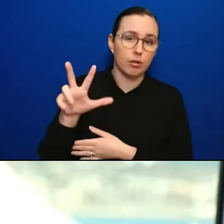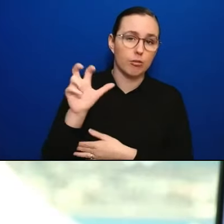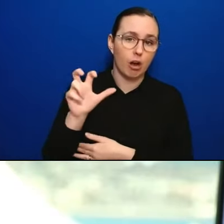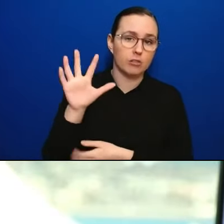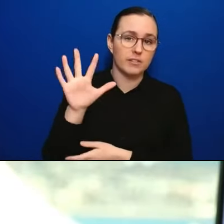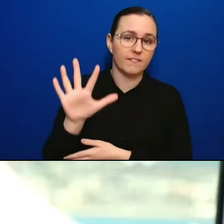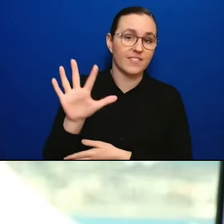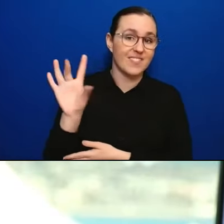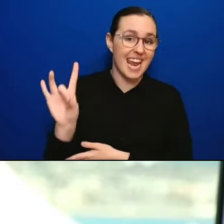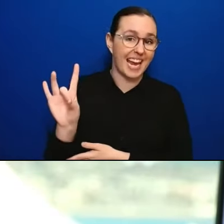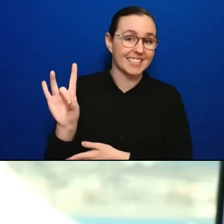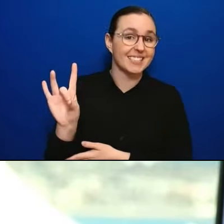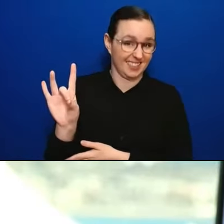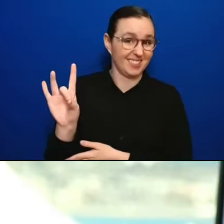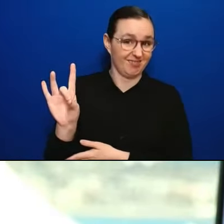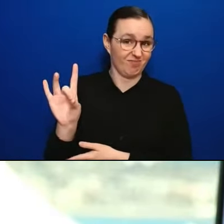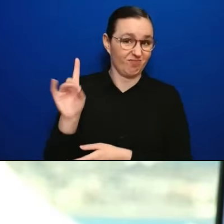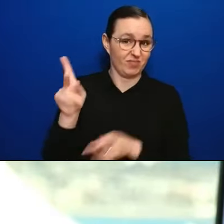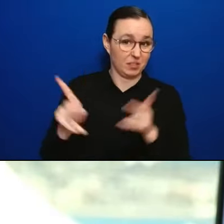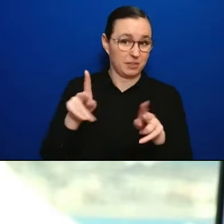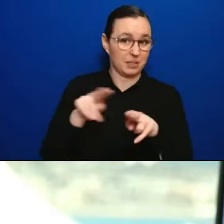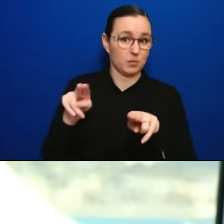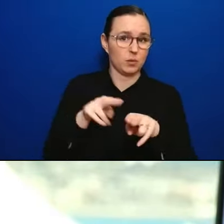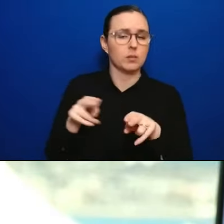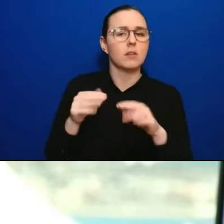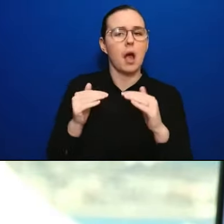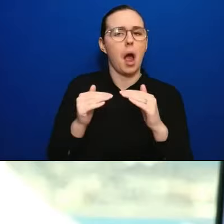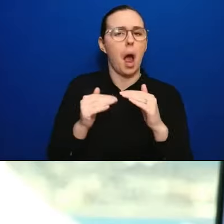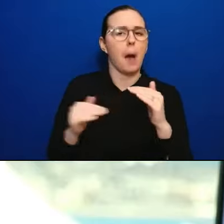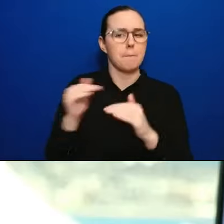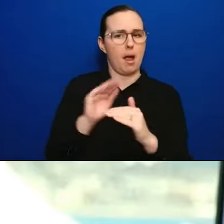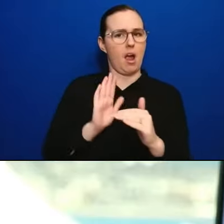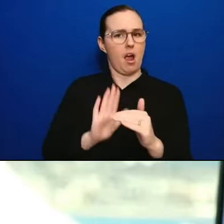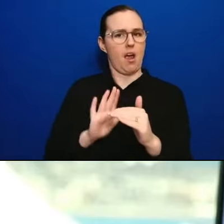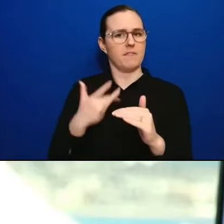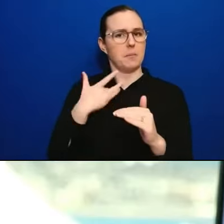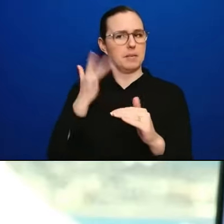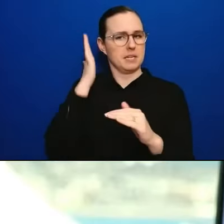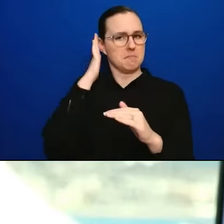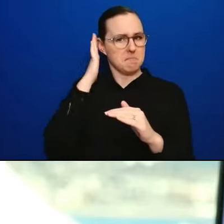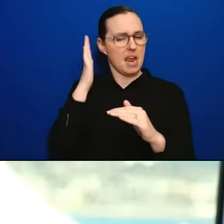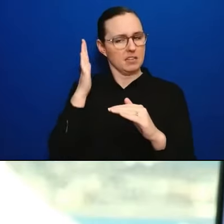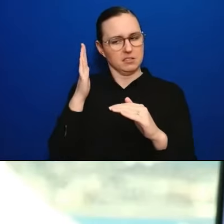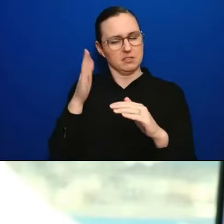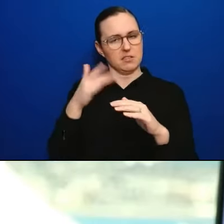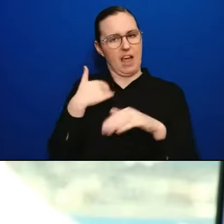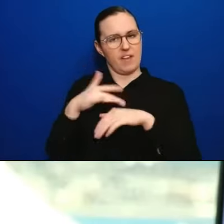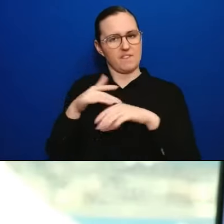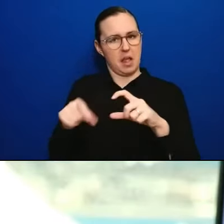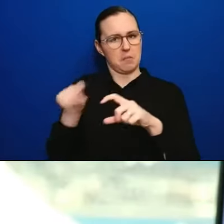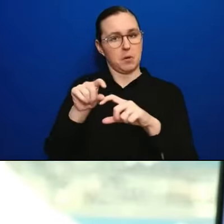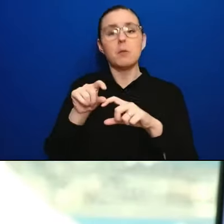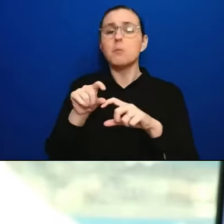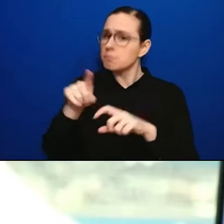our acute care system. That is 9,358. So that is above the base bed